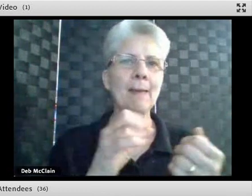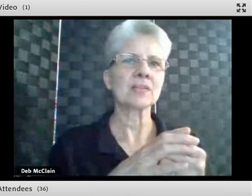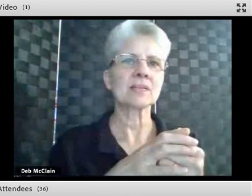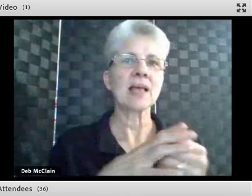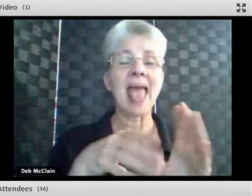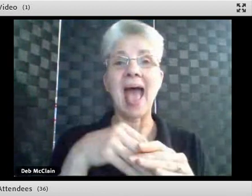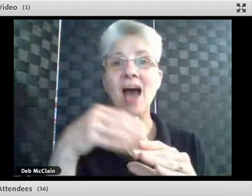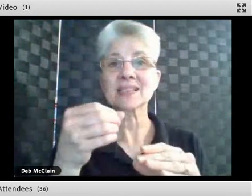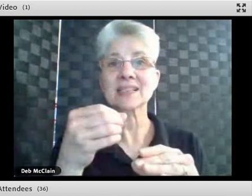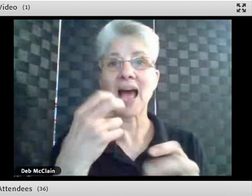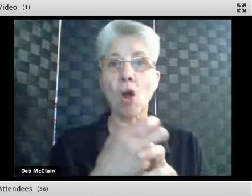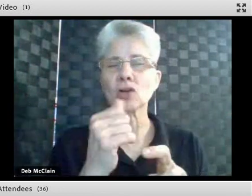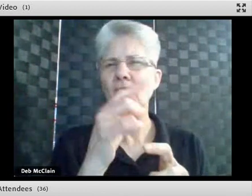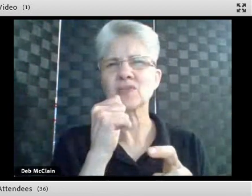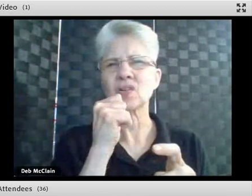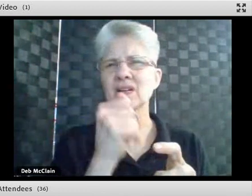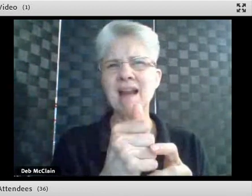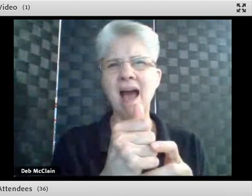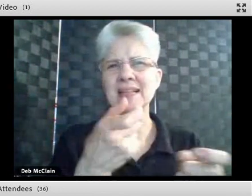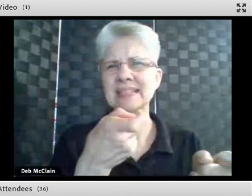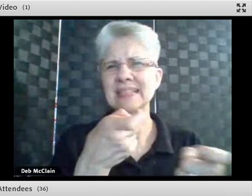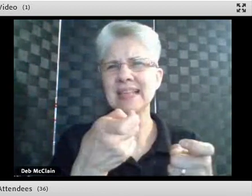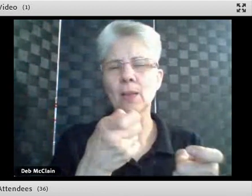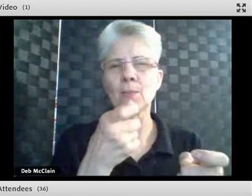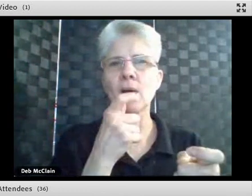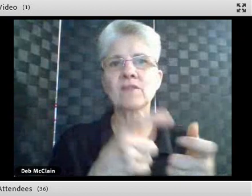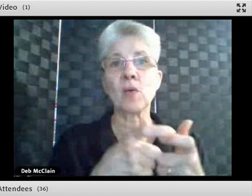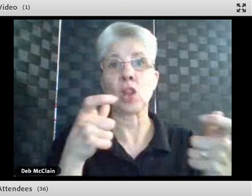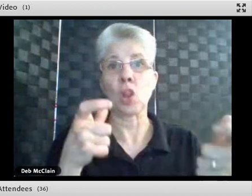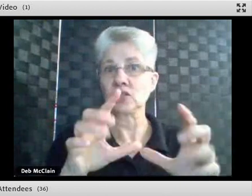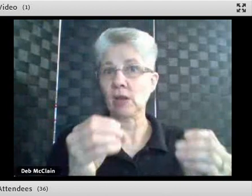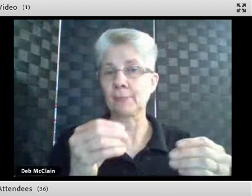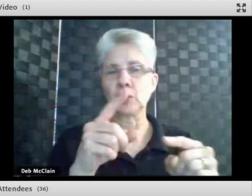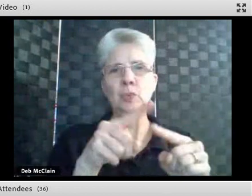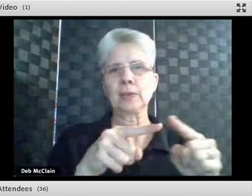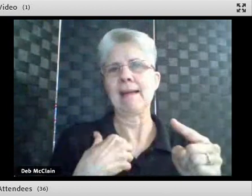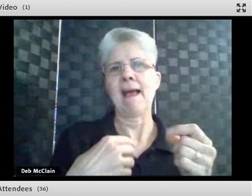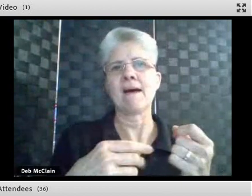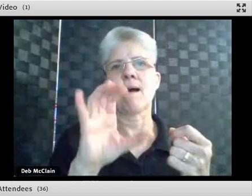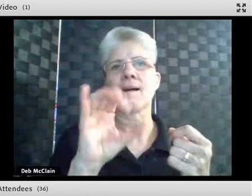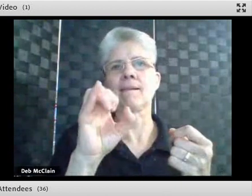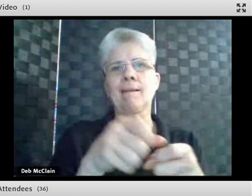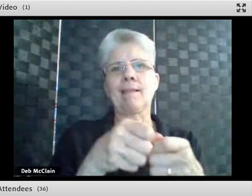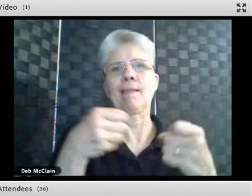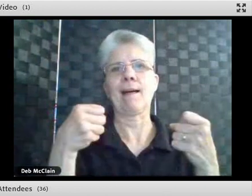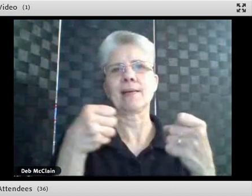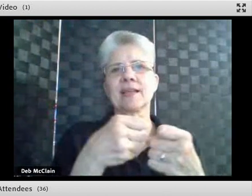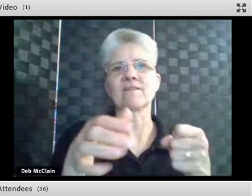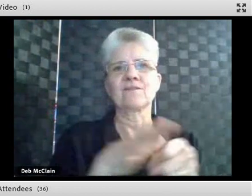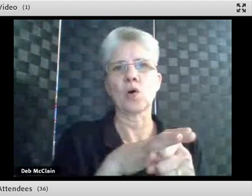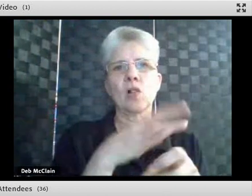These are not very scalable, particularly if you are at a large organization. You can't have a closet full of hundreds of hard drives